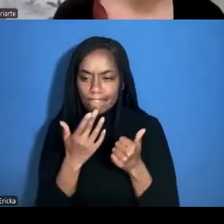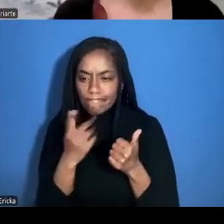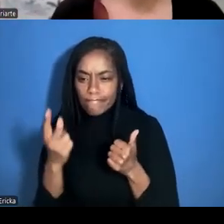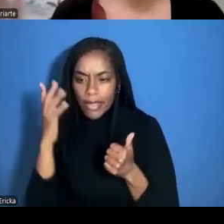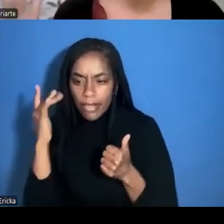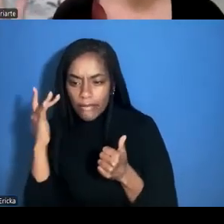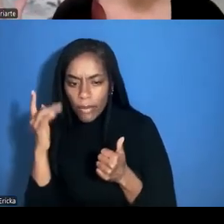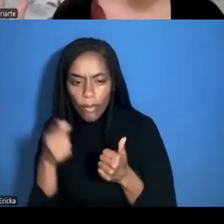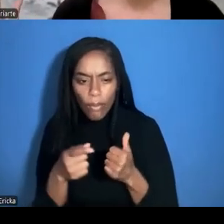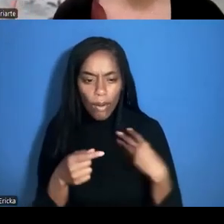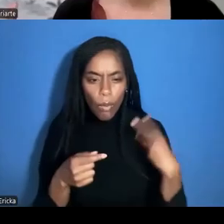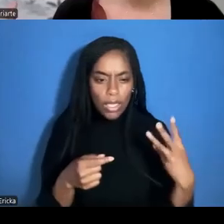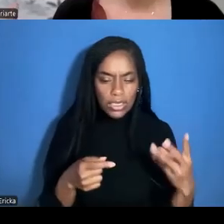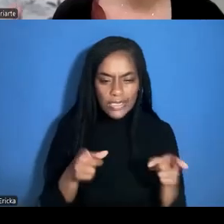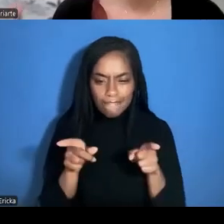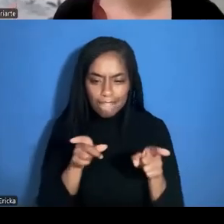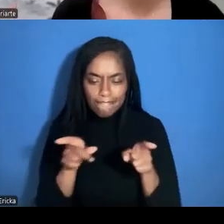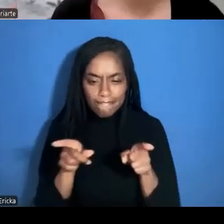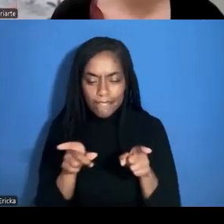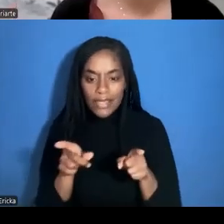I can't have an Able account in each state.